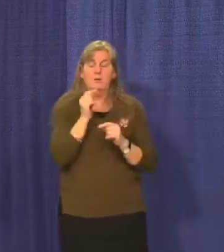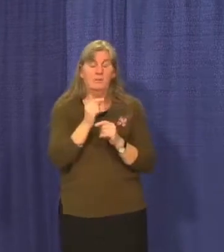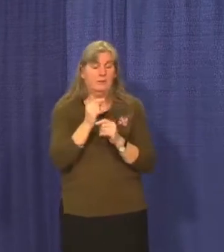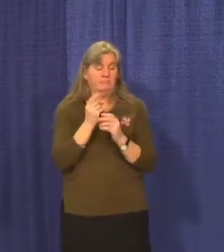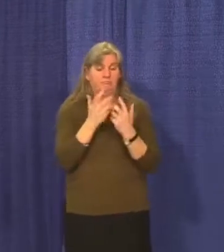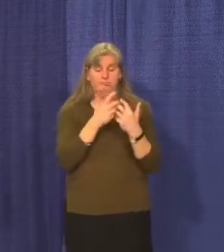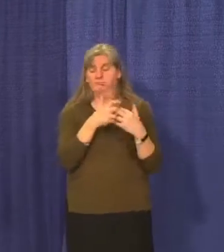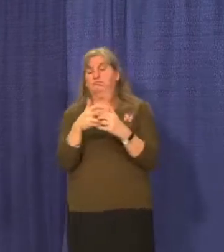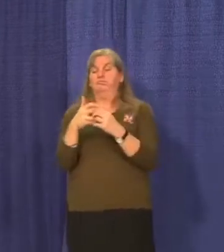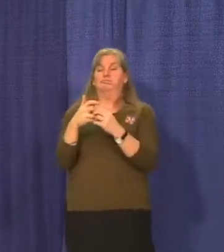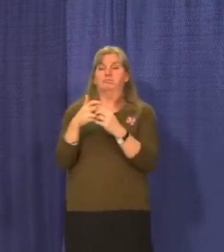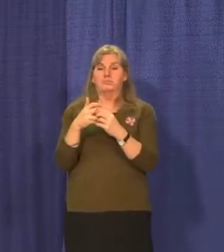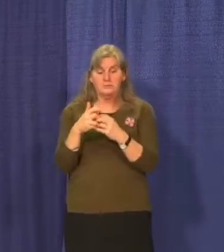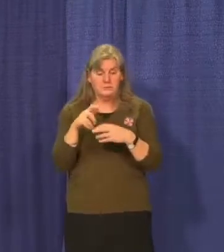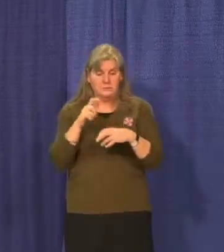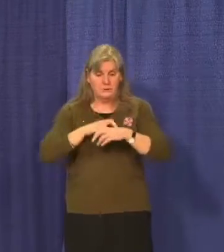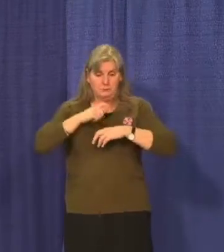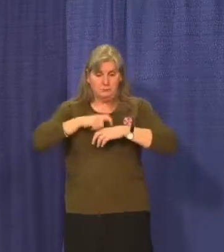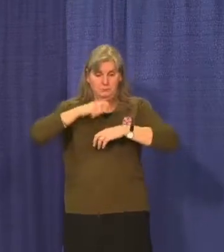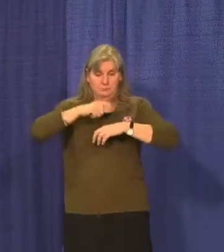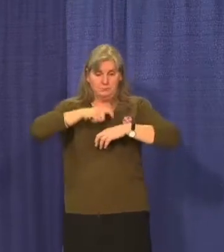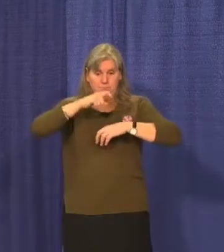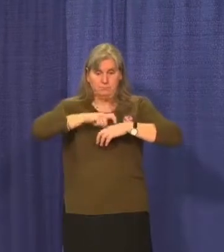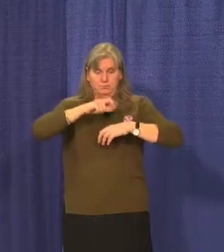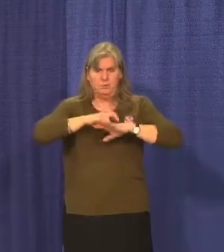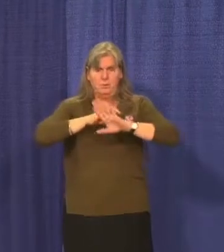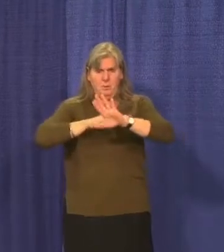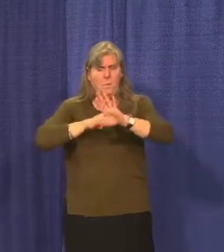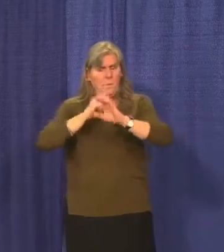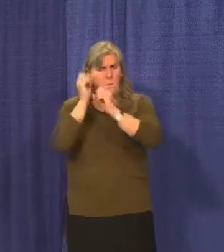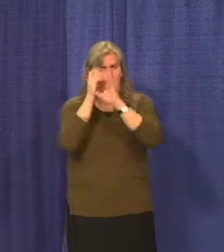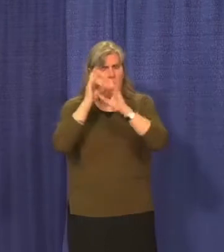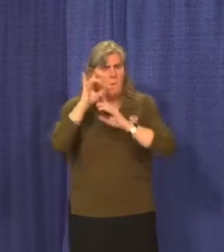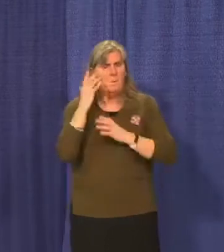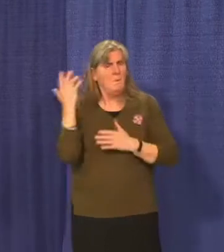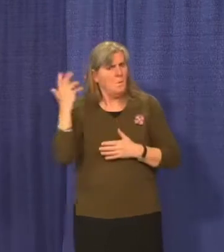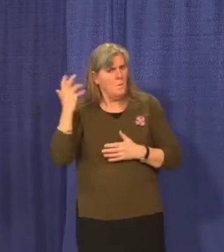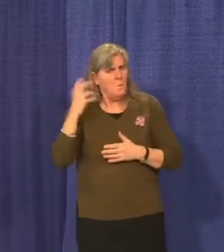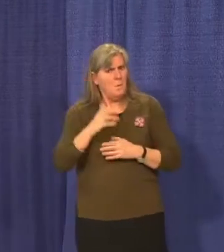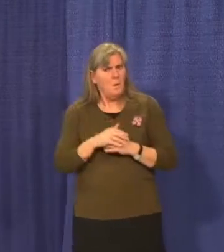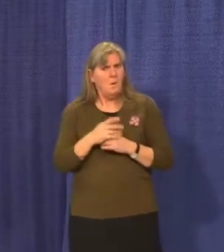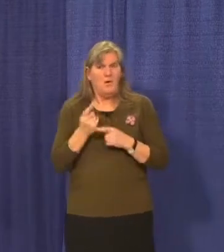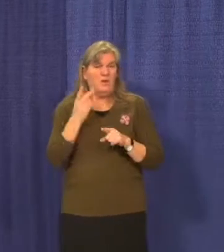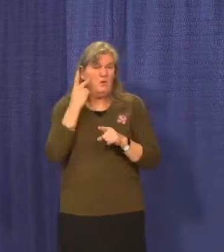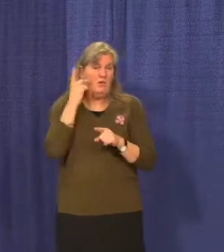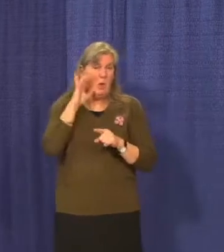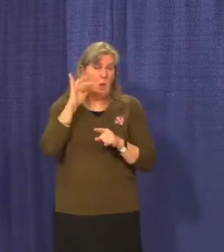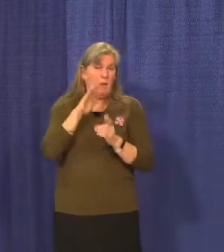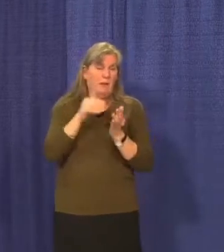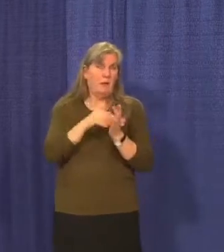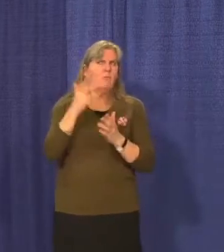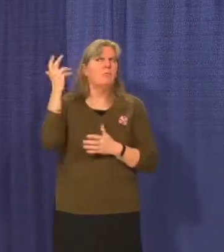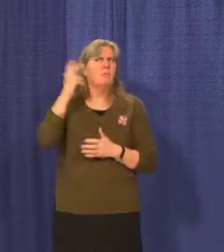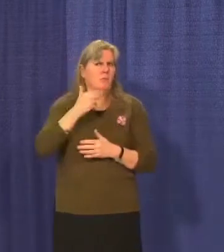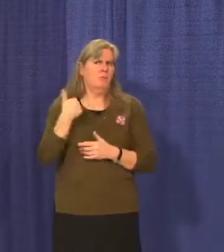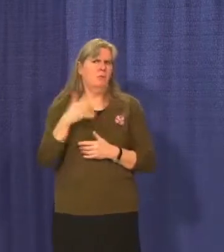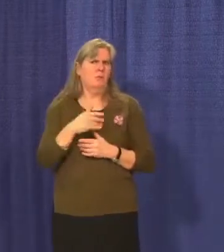clockwork. So I think those things, just to give people a sense of what is going on or what they will experience going to one of those